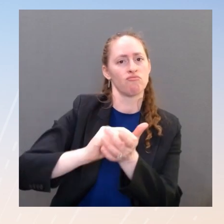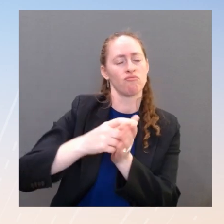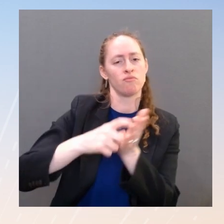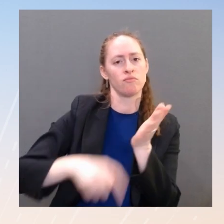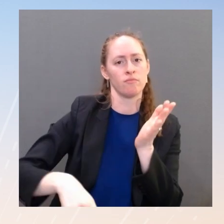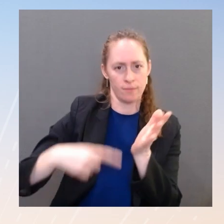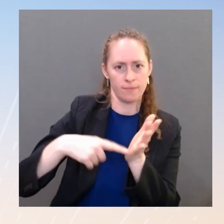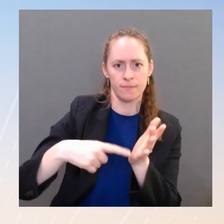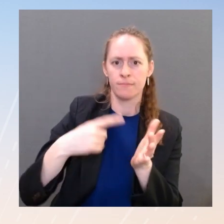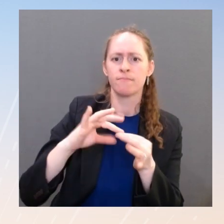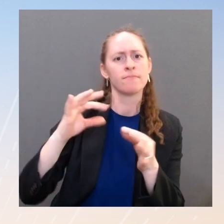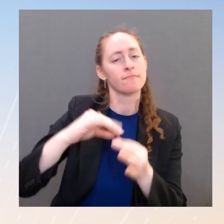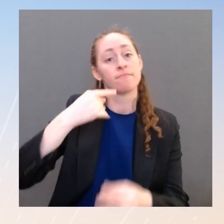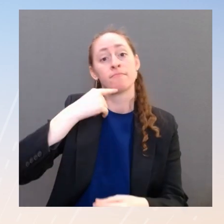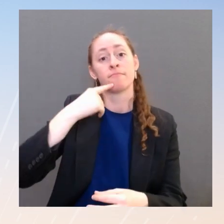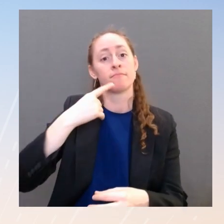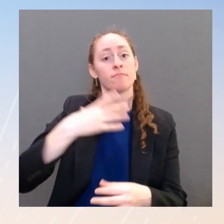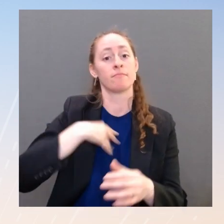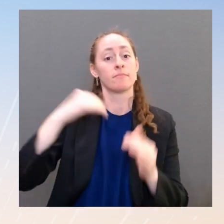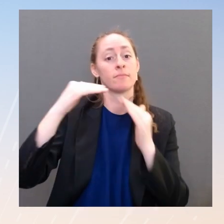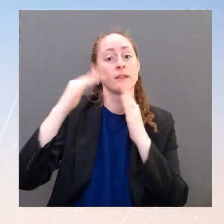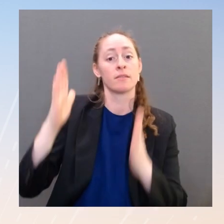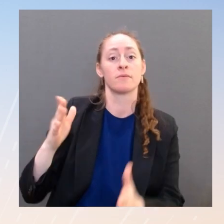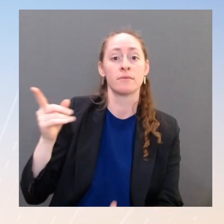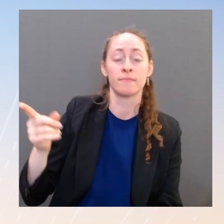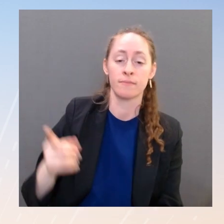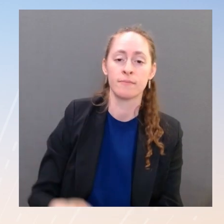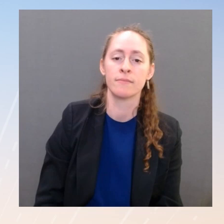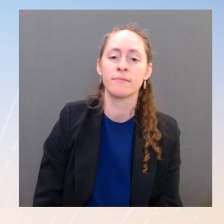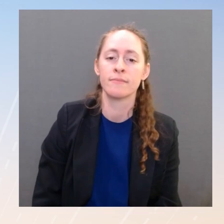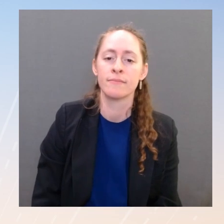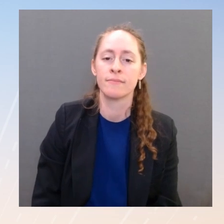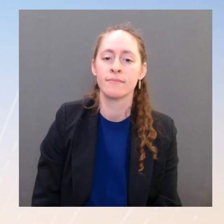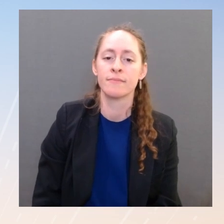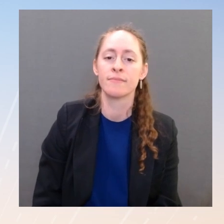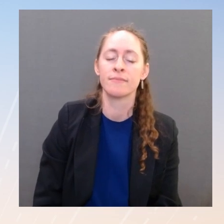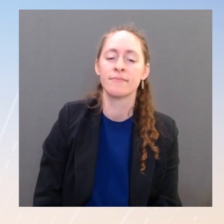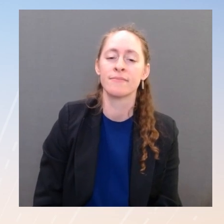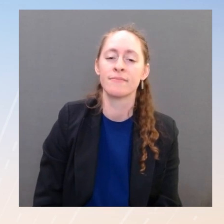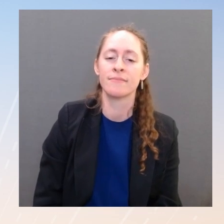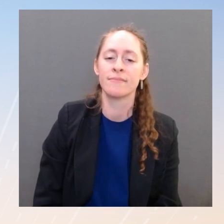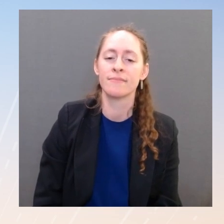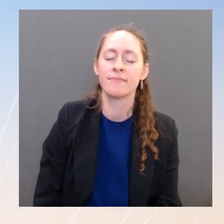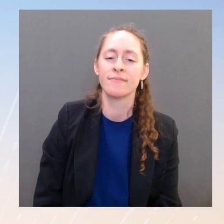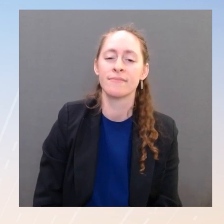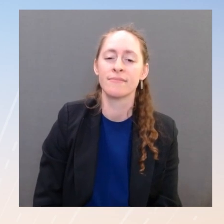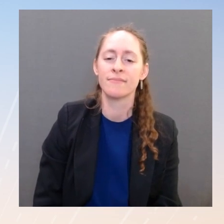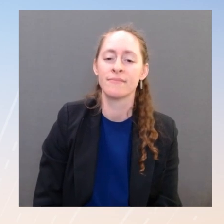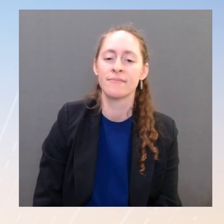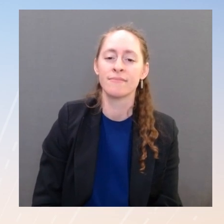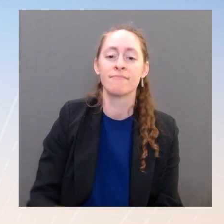who helped the respective union drives there perhaps visit the White House. Can you confirm that? Is that --